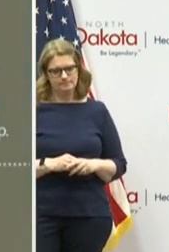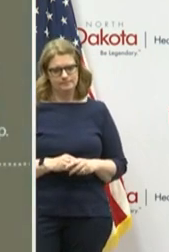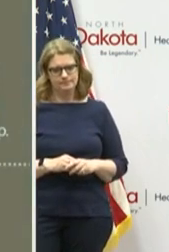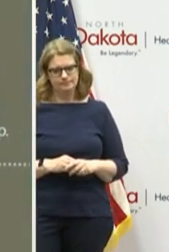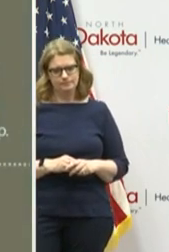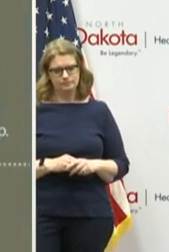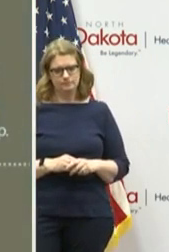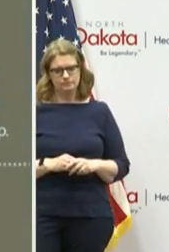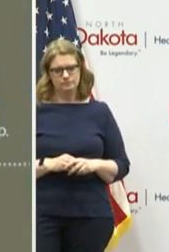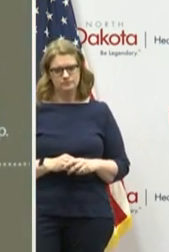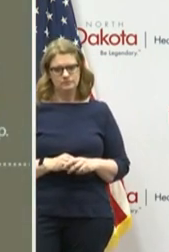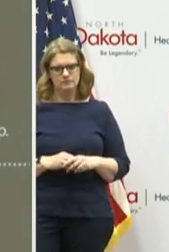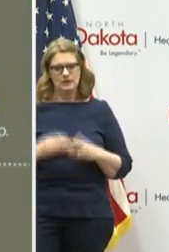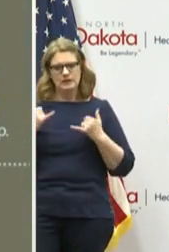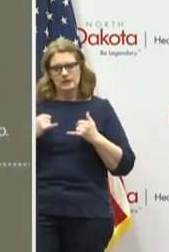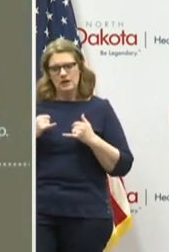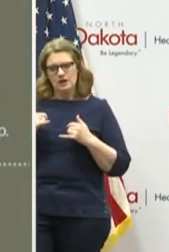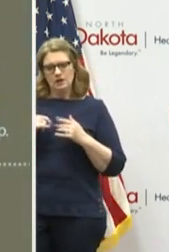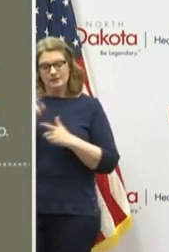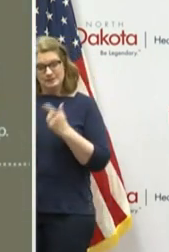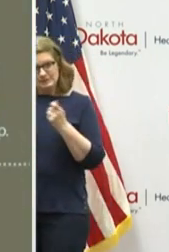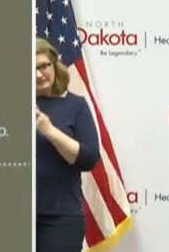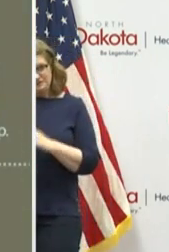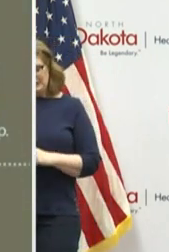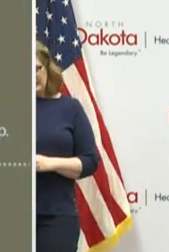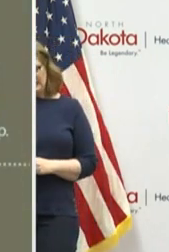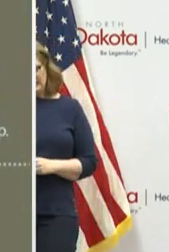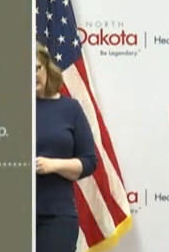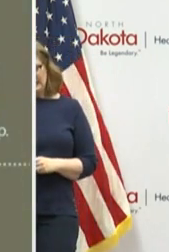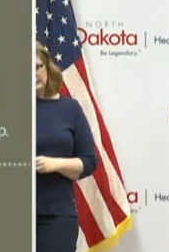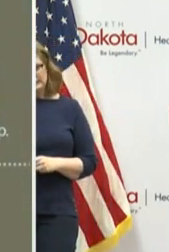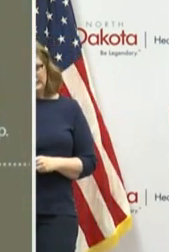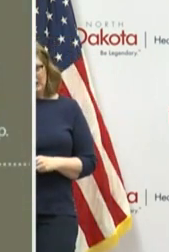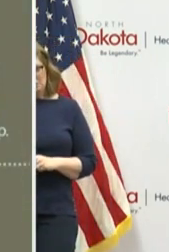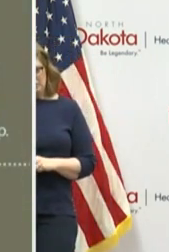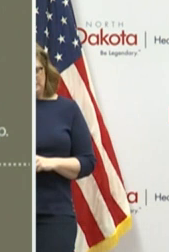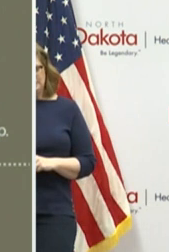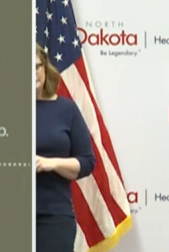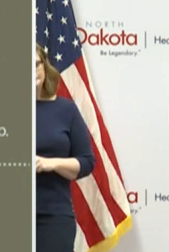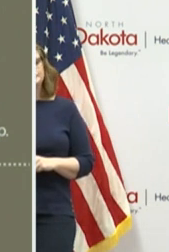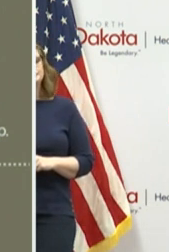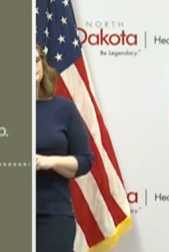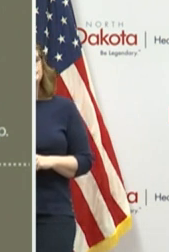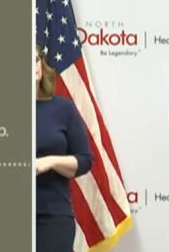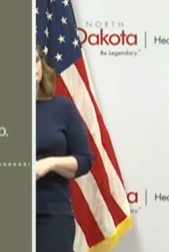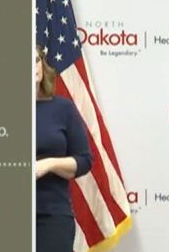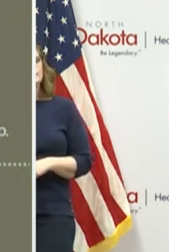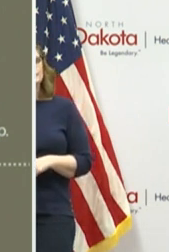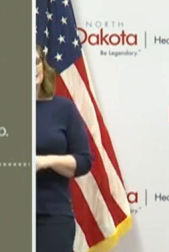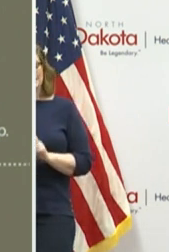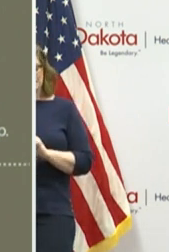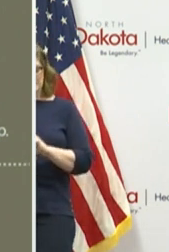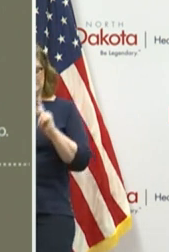THIS HELPS IN GETTING OUR ECONOMY GOING EVEN STRONGER. WHEN WE TAKE A LOOK AT THE